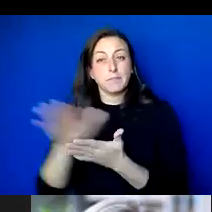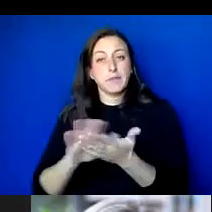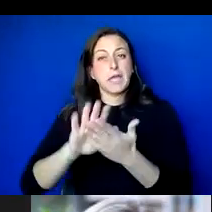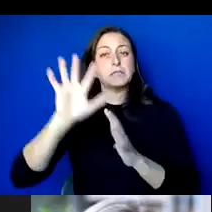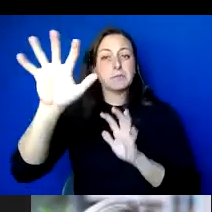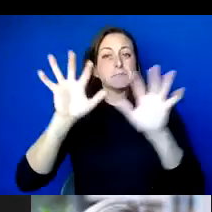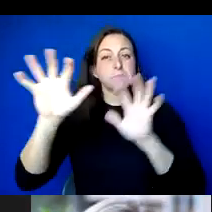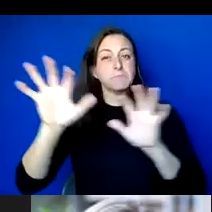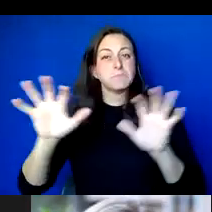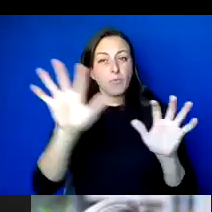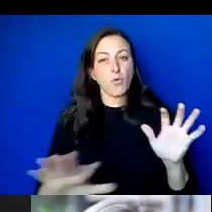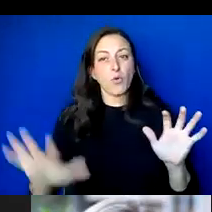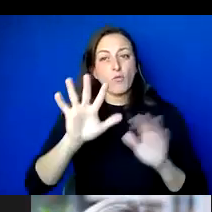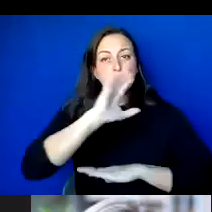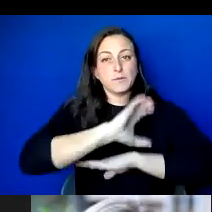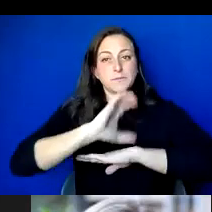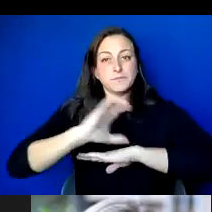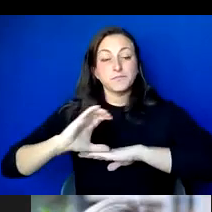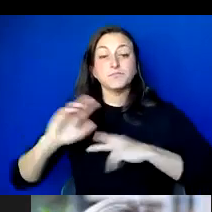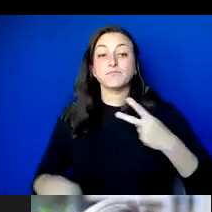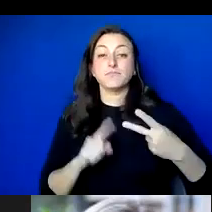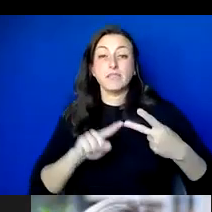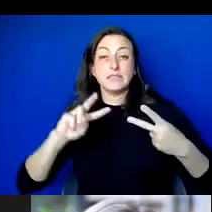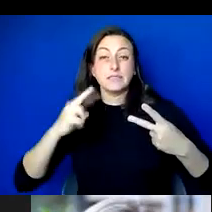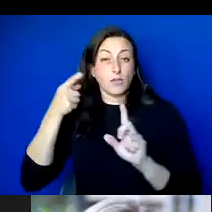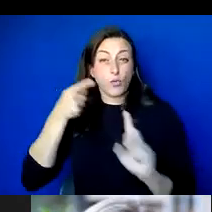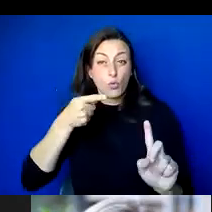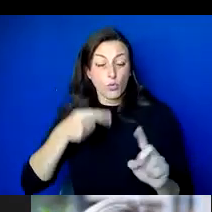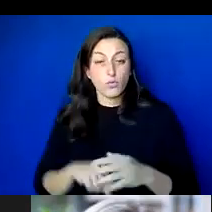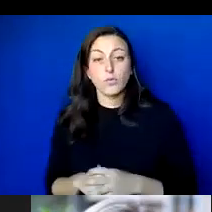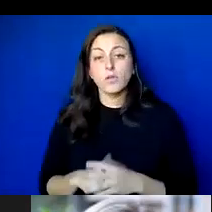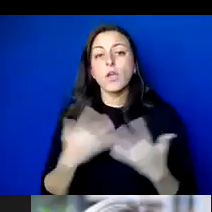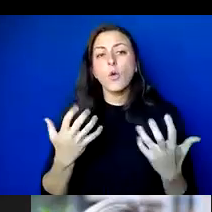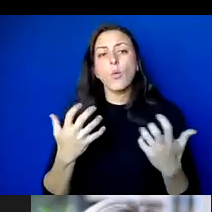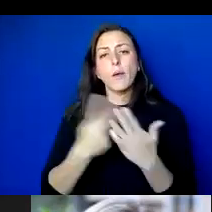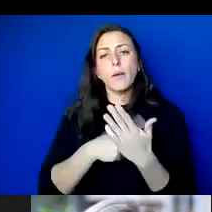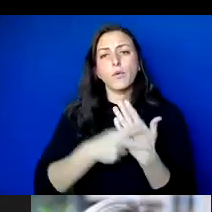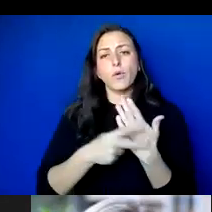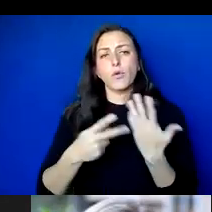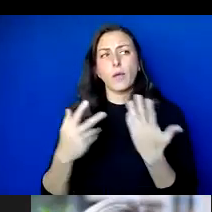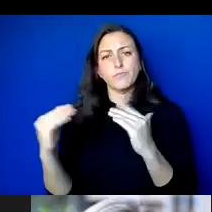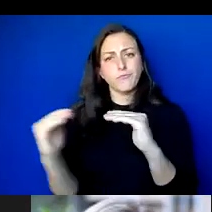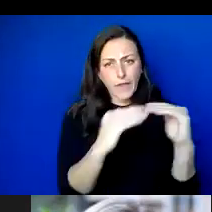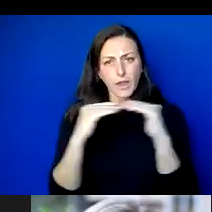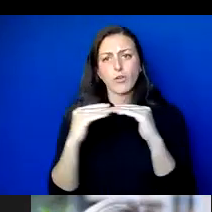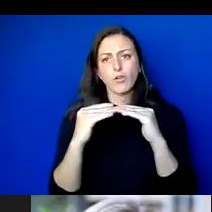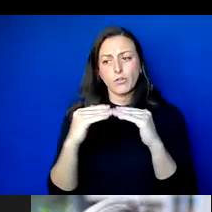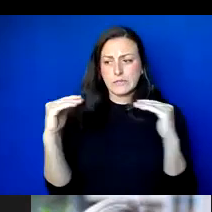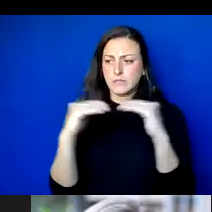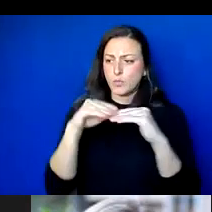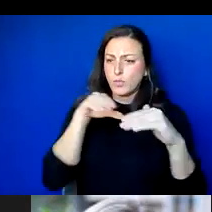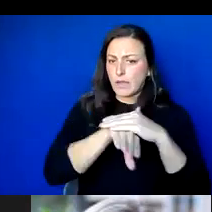Secondly, we wanted to be sure that we had a fair program that provided equal access. We didn't want